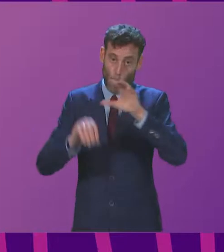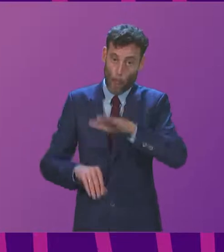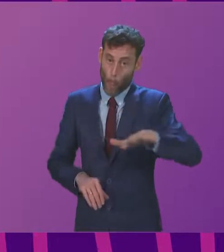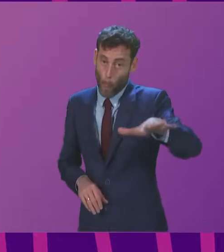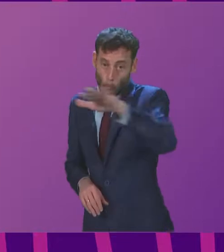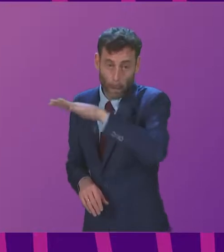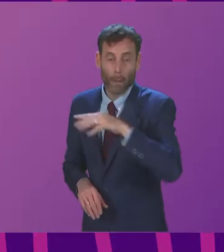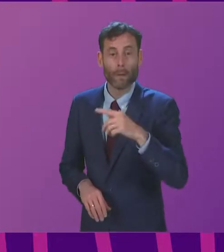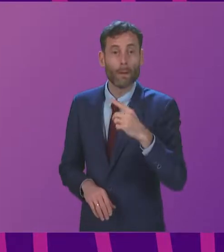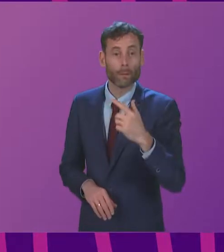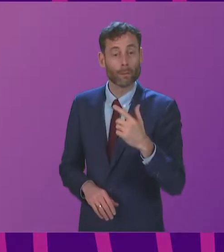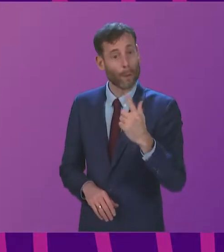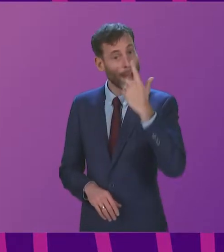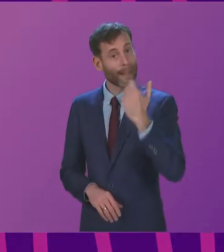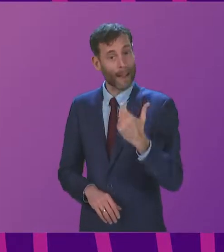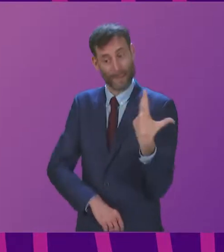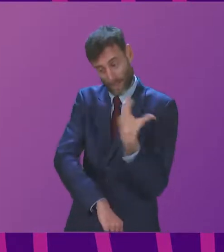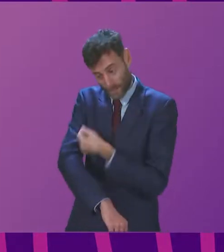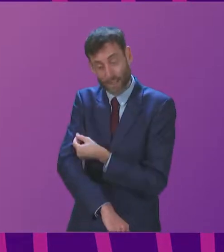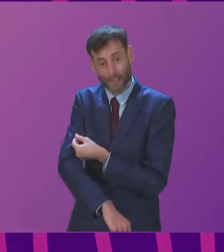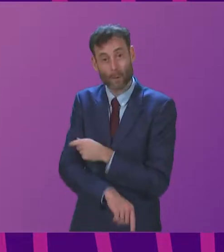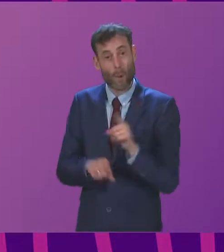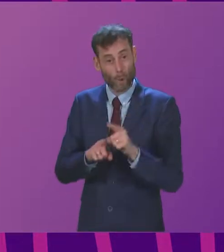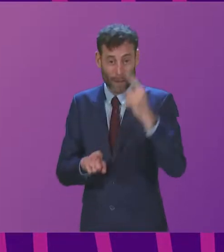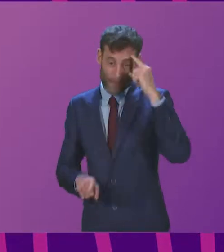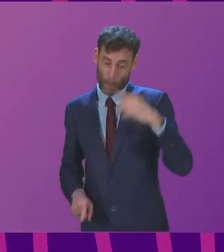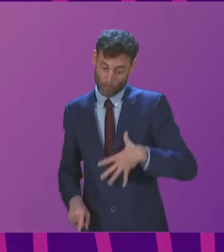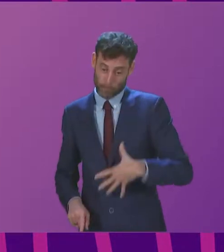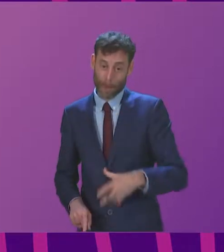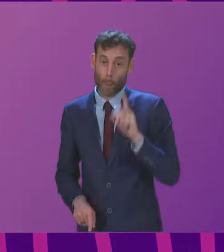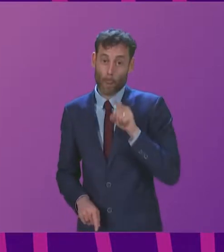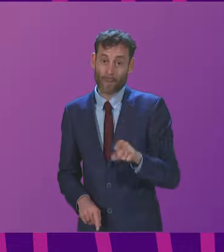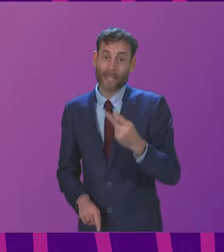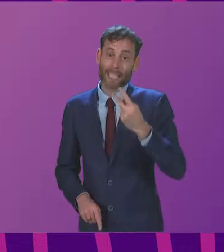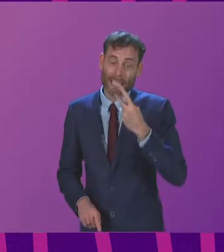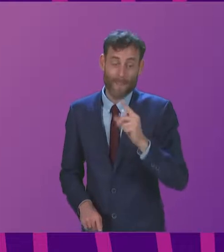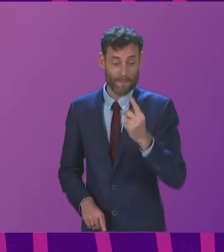vaccination, including pregnant women, whether for a first, second, third or booster jag: